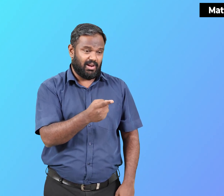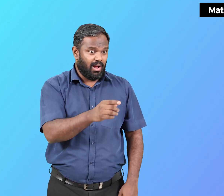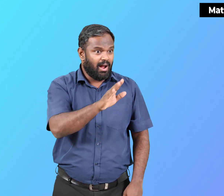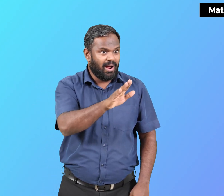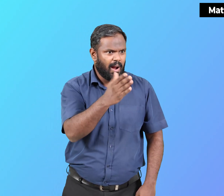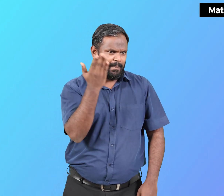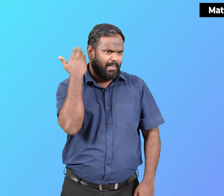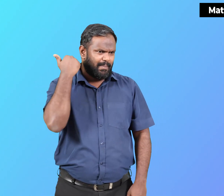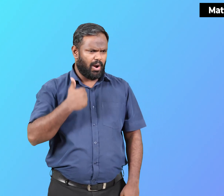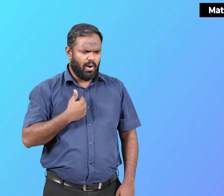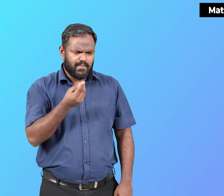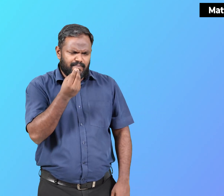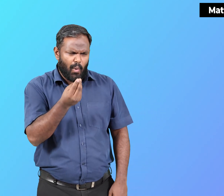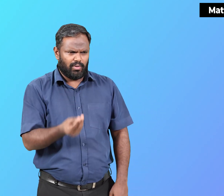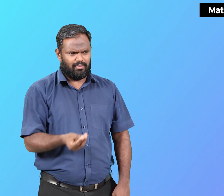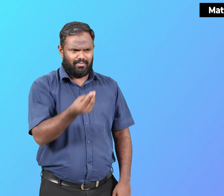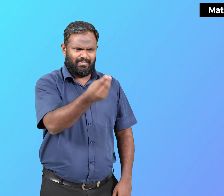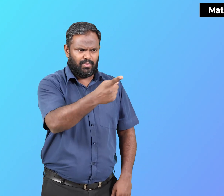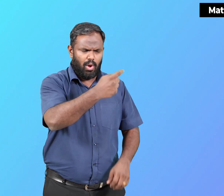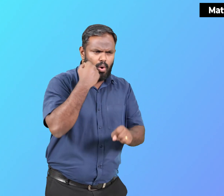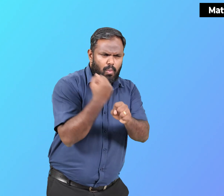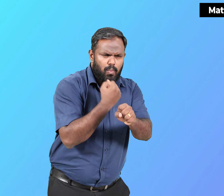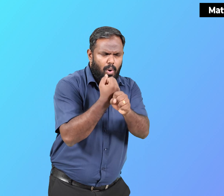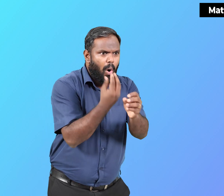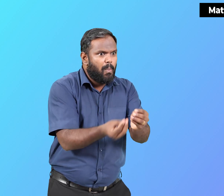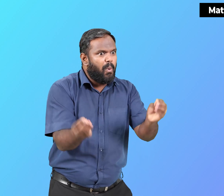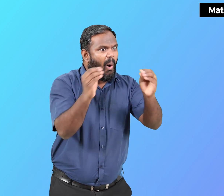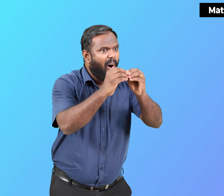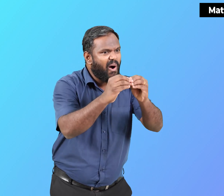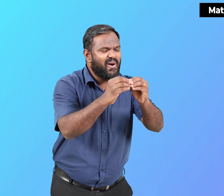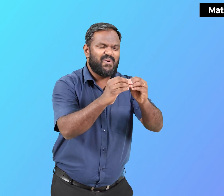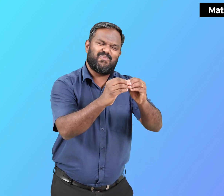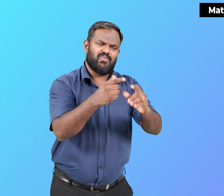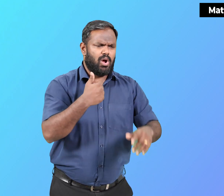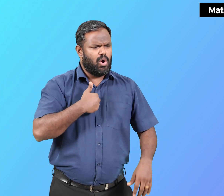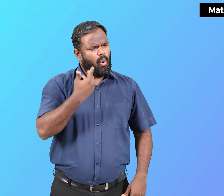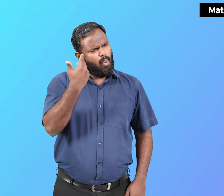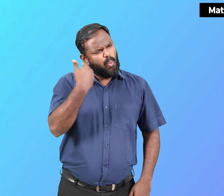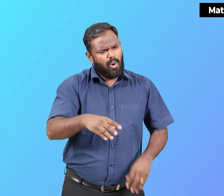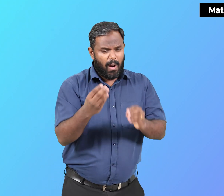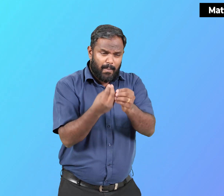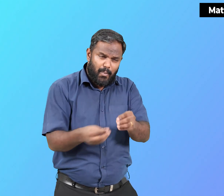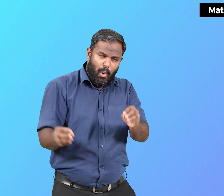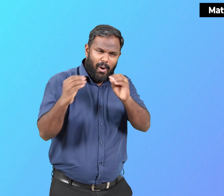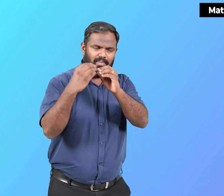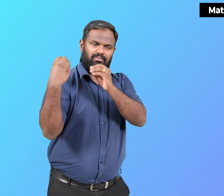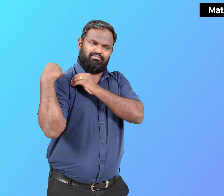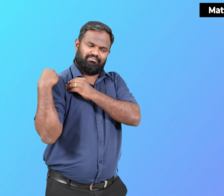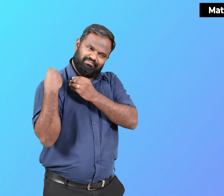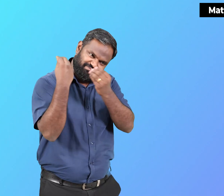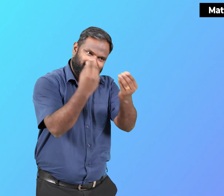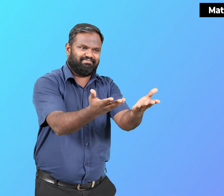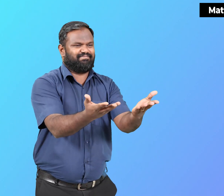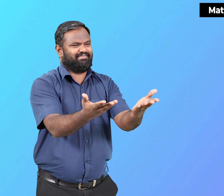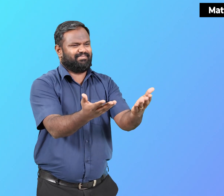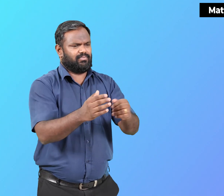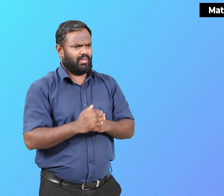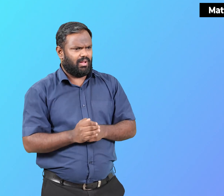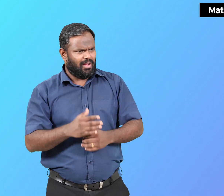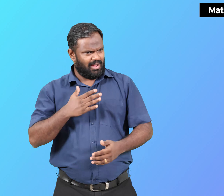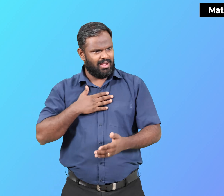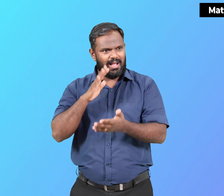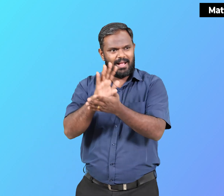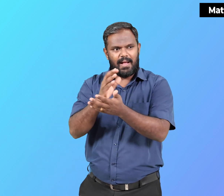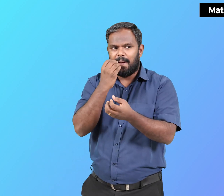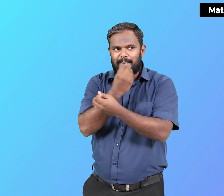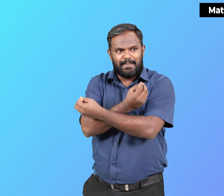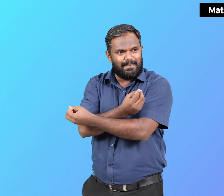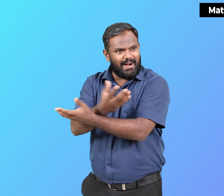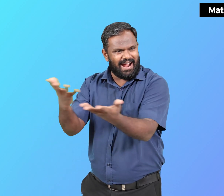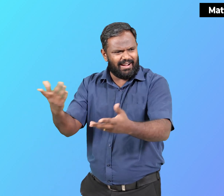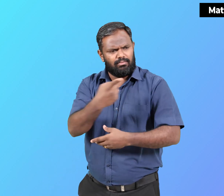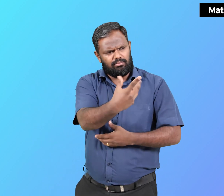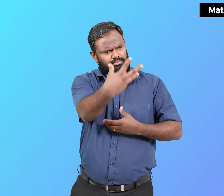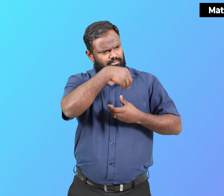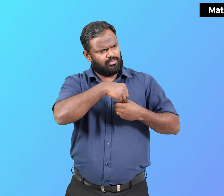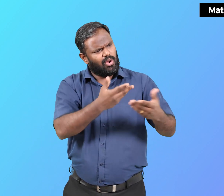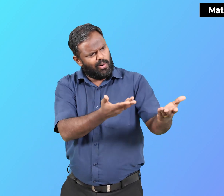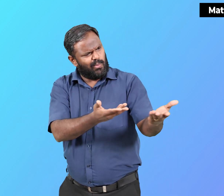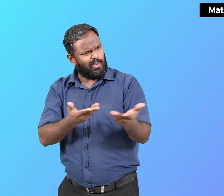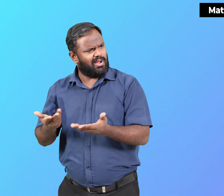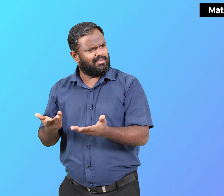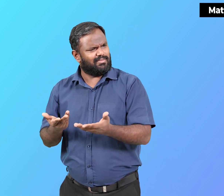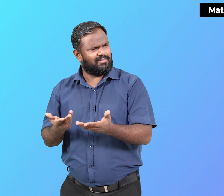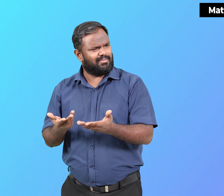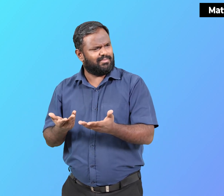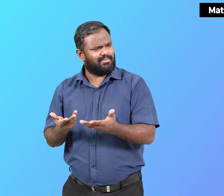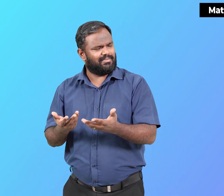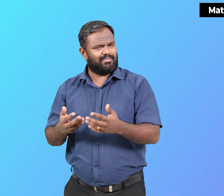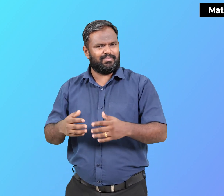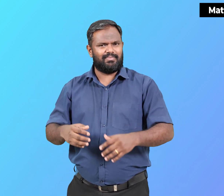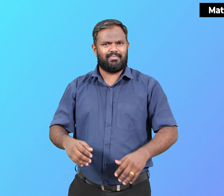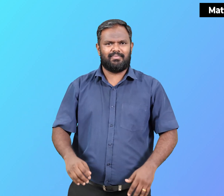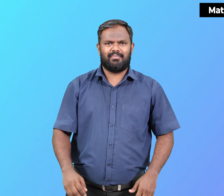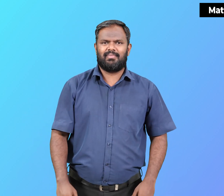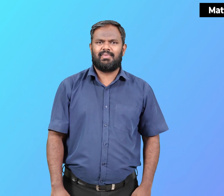You did well with a small amount of money. So I will let you care for much greater things. Come and celebrate with me.’